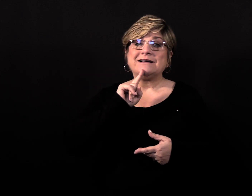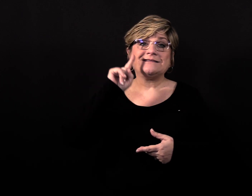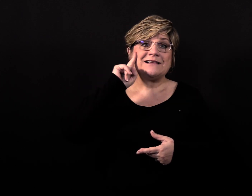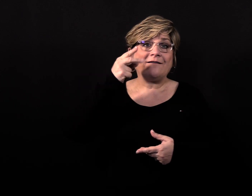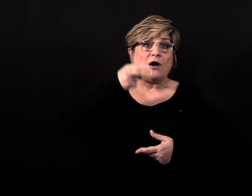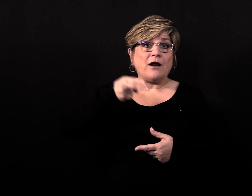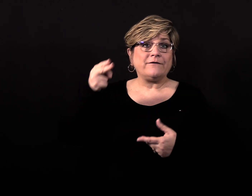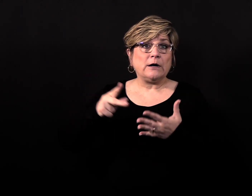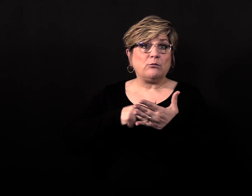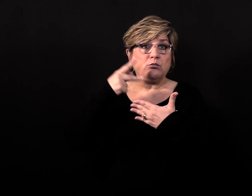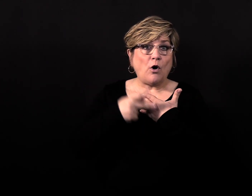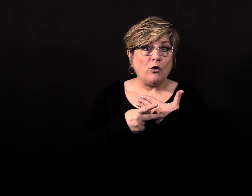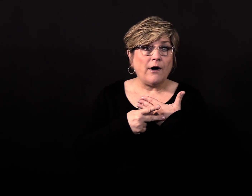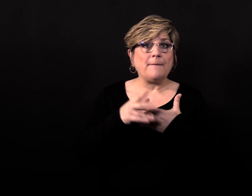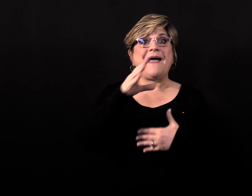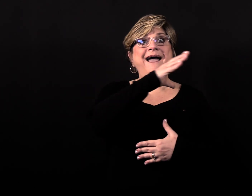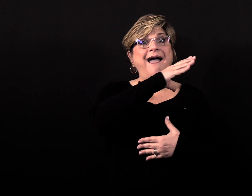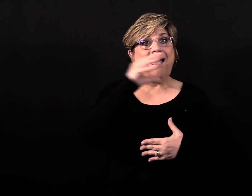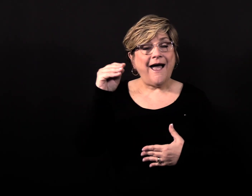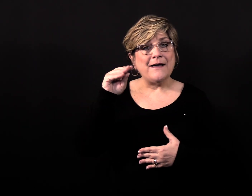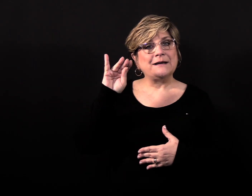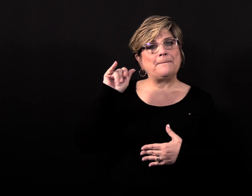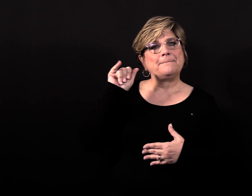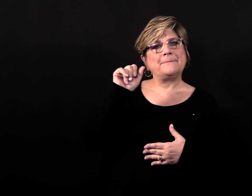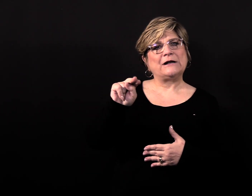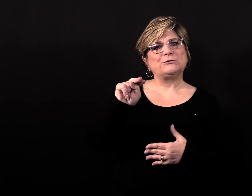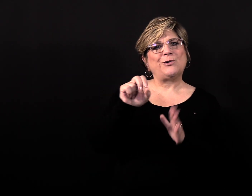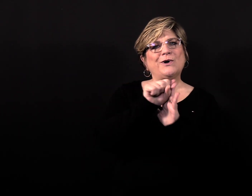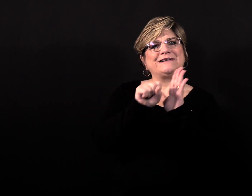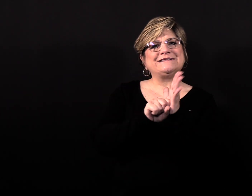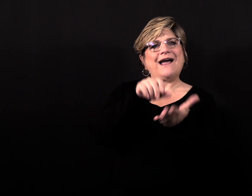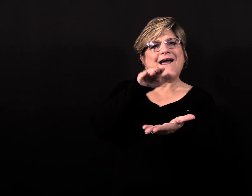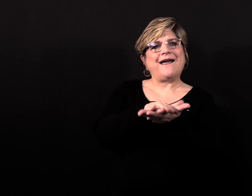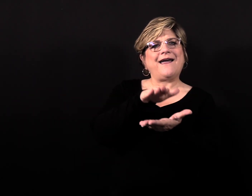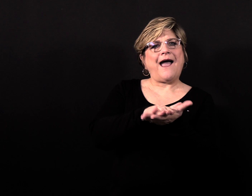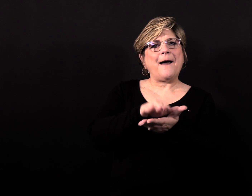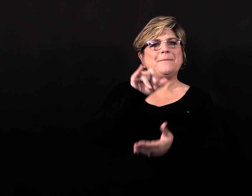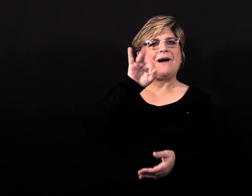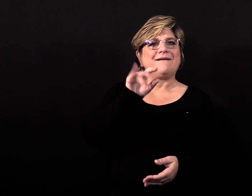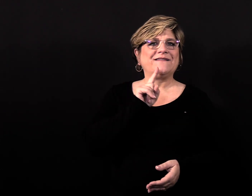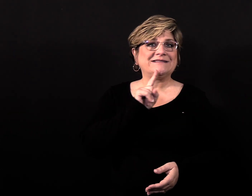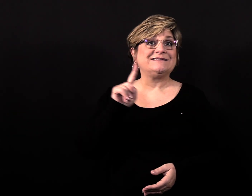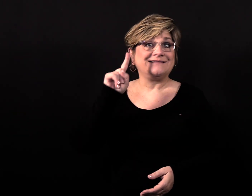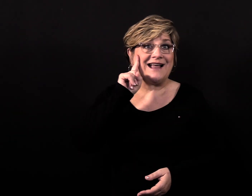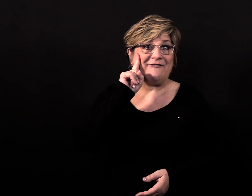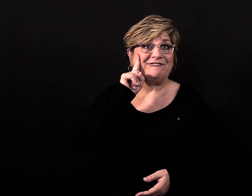Program, and 3. the Minnesota State Academy of the Deaf